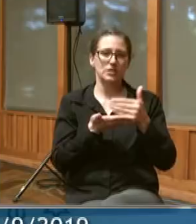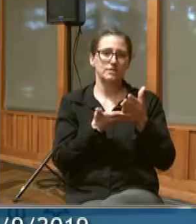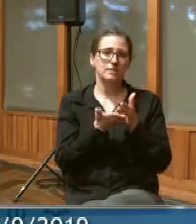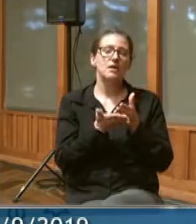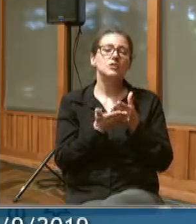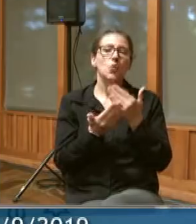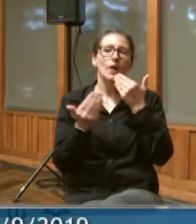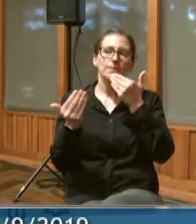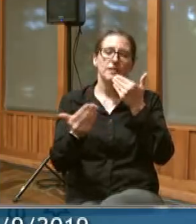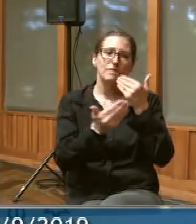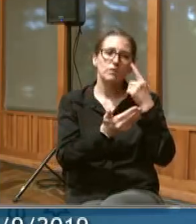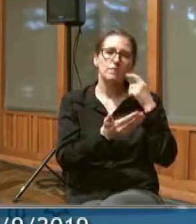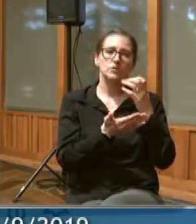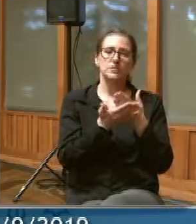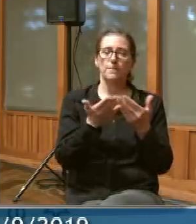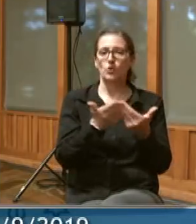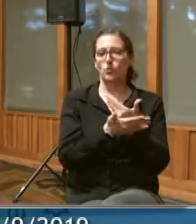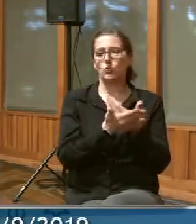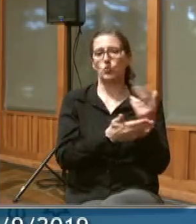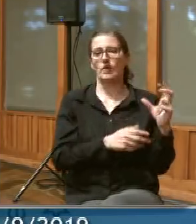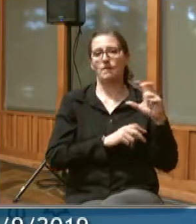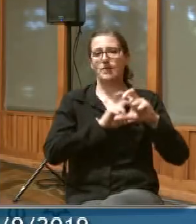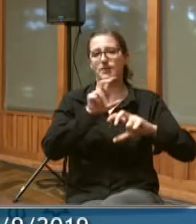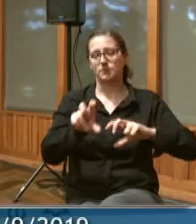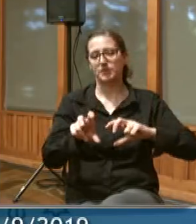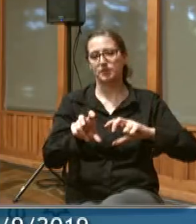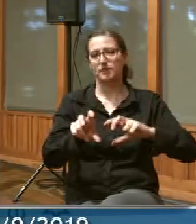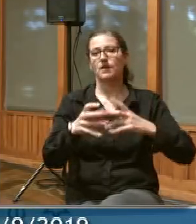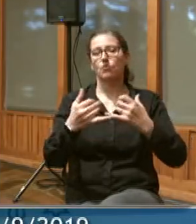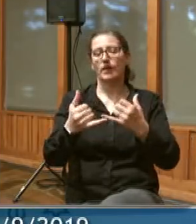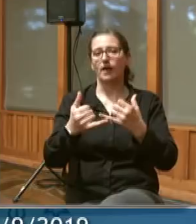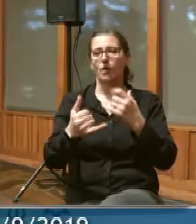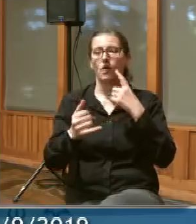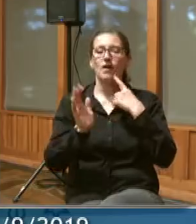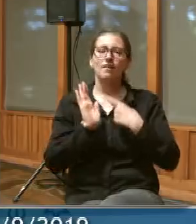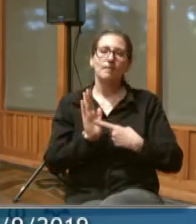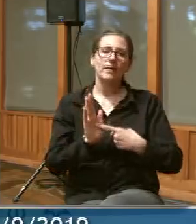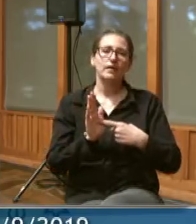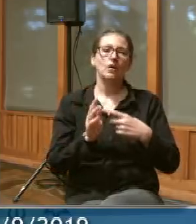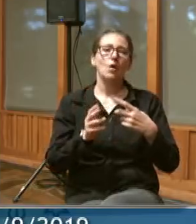INCLUDING THE MAYOR. I KNOW IT'S A VERY DIFFICULT PROCESS TO PUT A BUDGET TOGETHER AND I'M THANKFUL FOR SOME OF THE